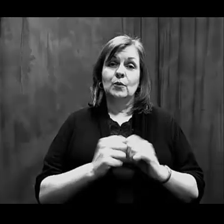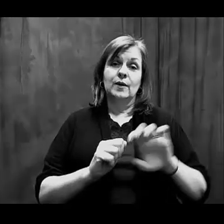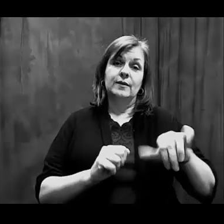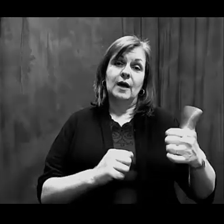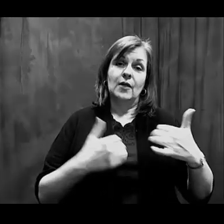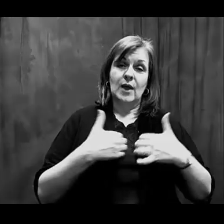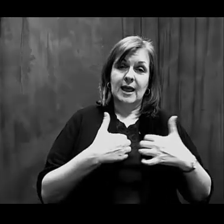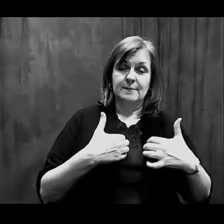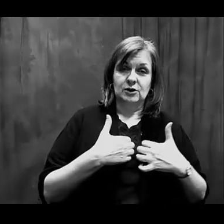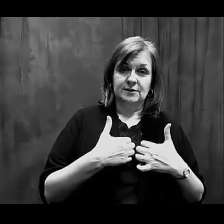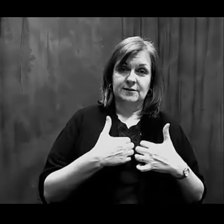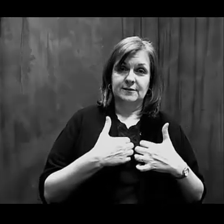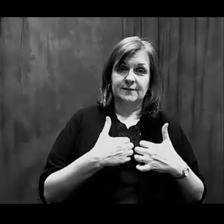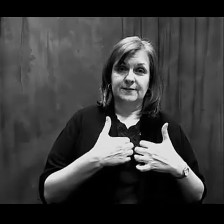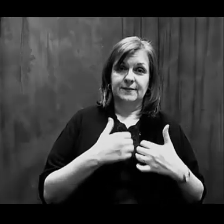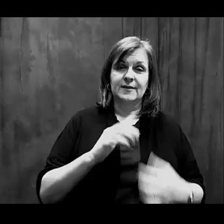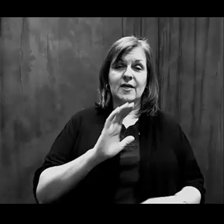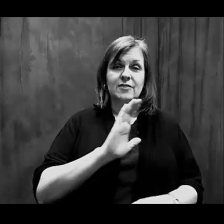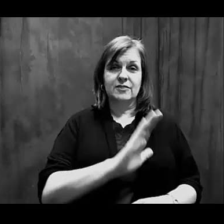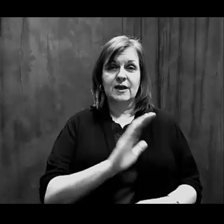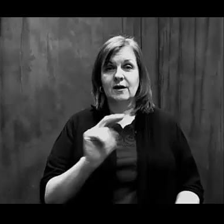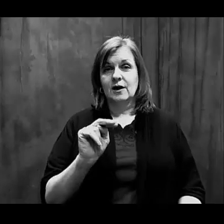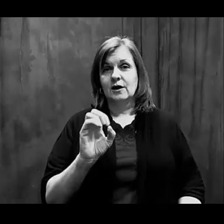however another animals